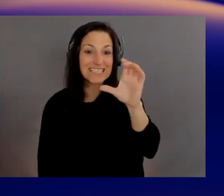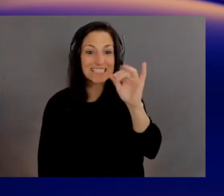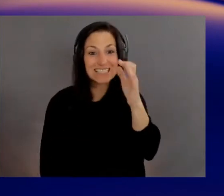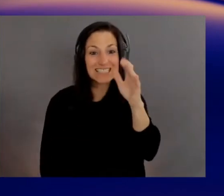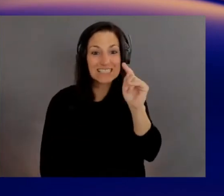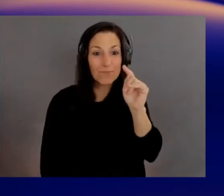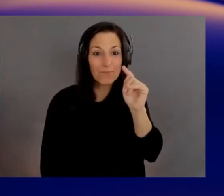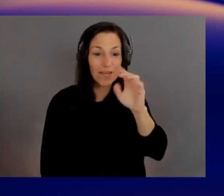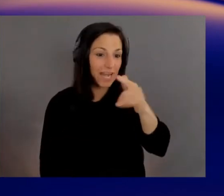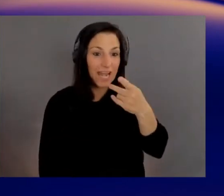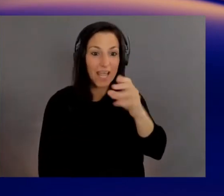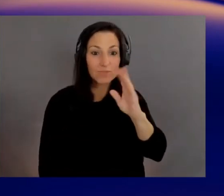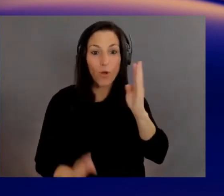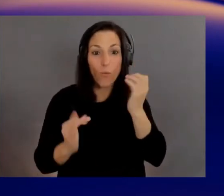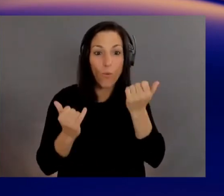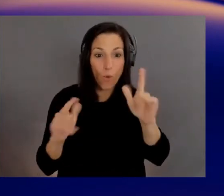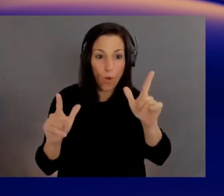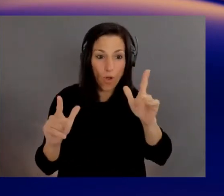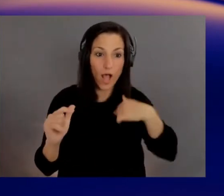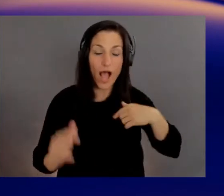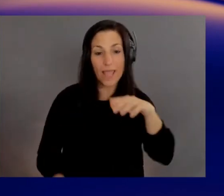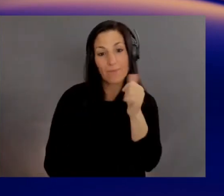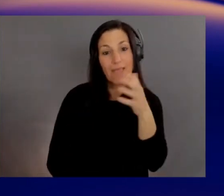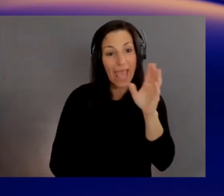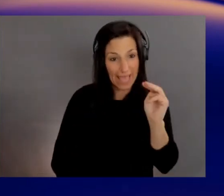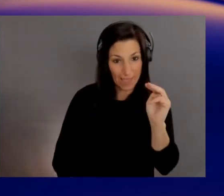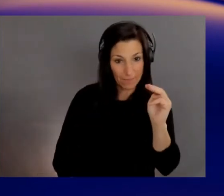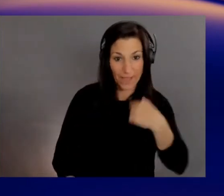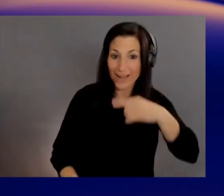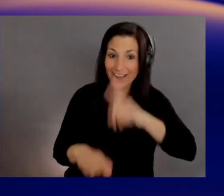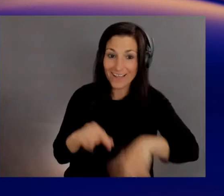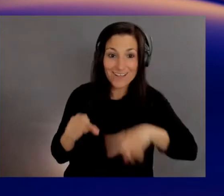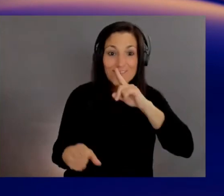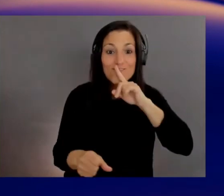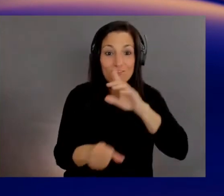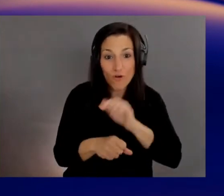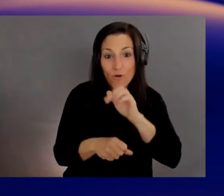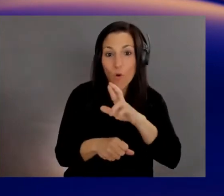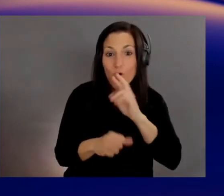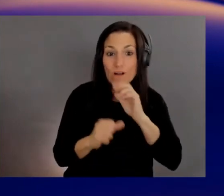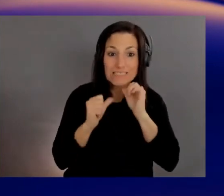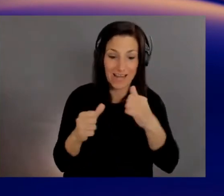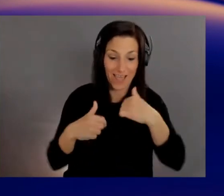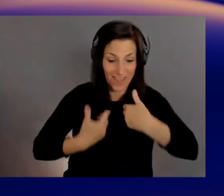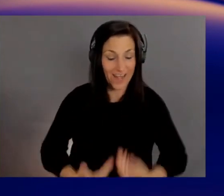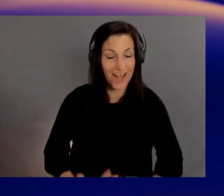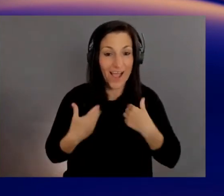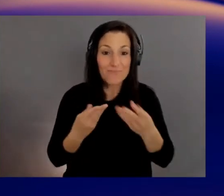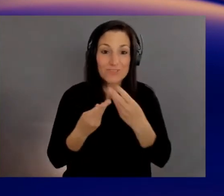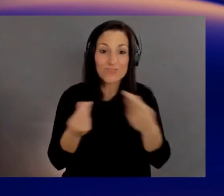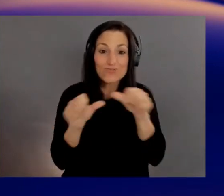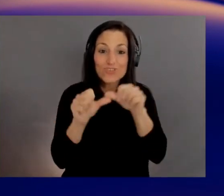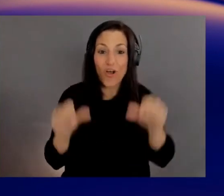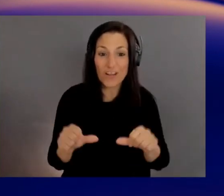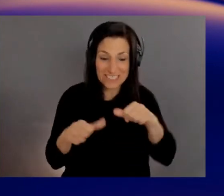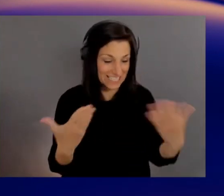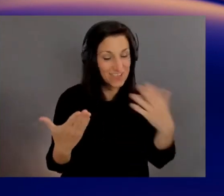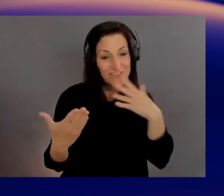I can neither confirm nor deny that I am a solution architect here at AWS. It's a little little joke for our public sector, friends, Chad.